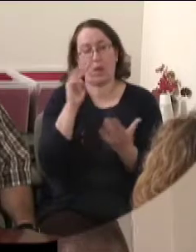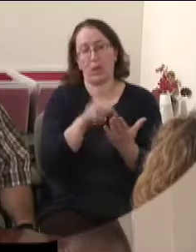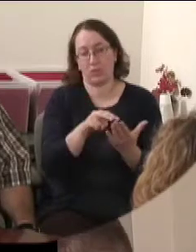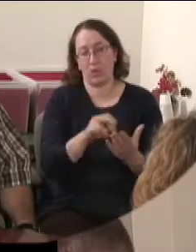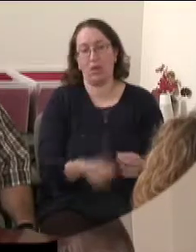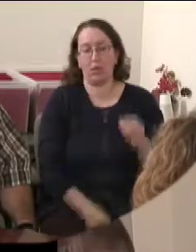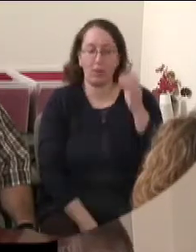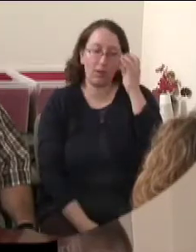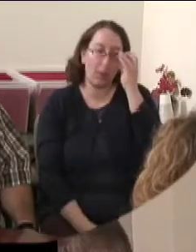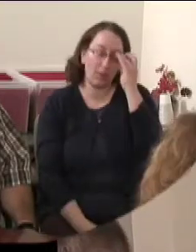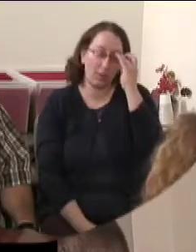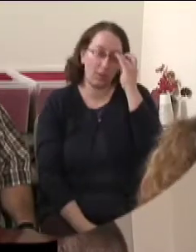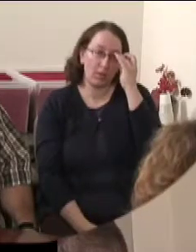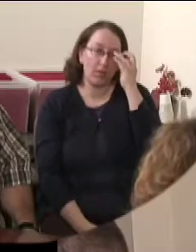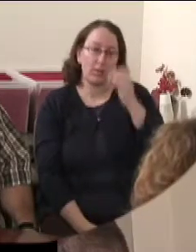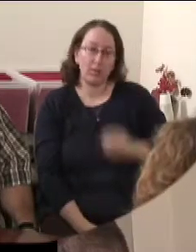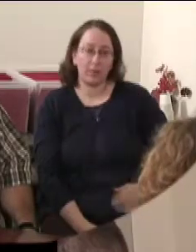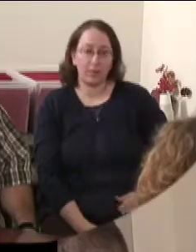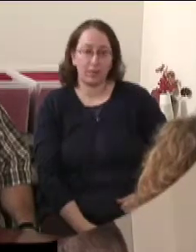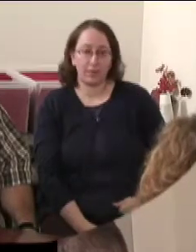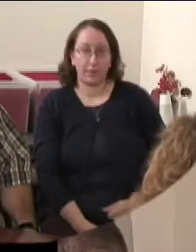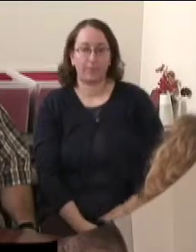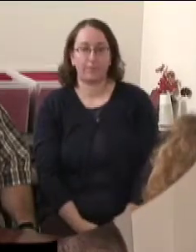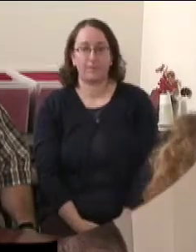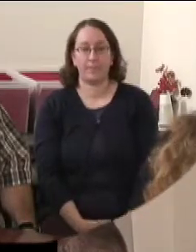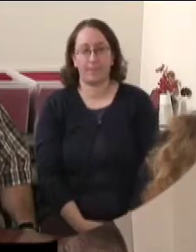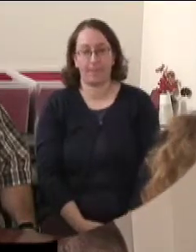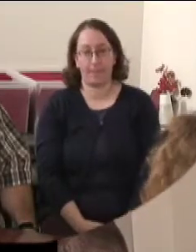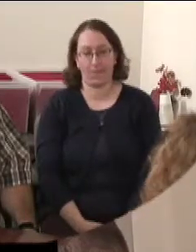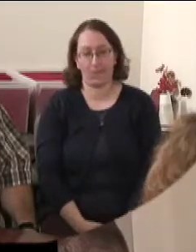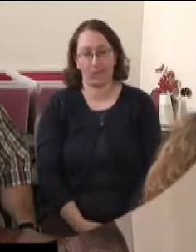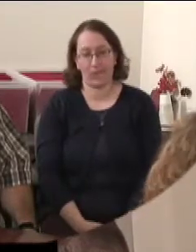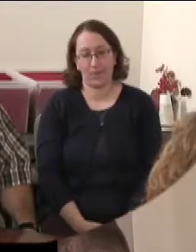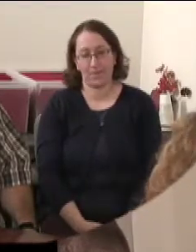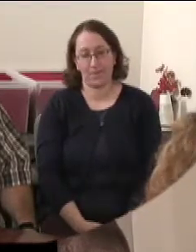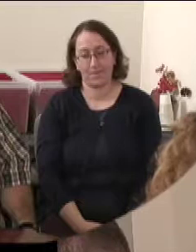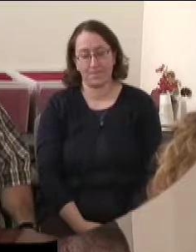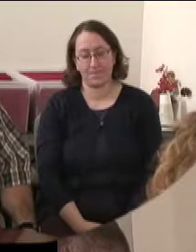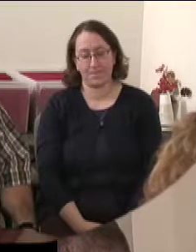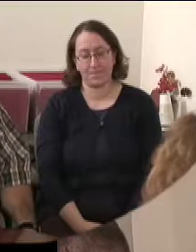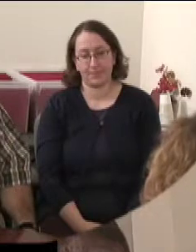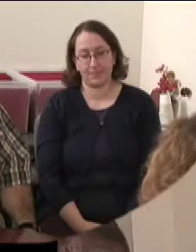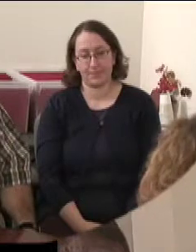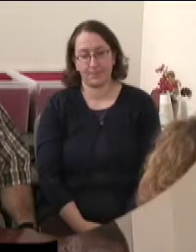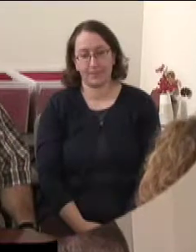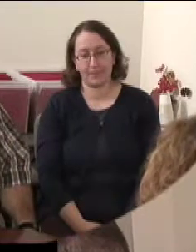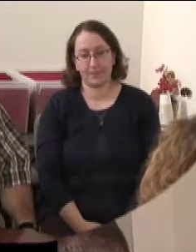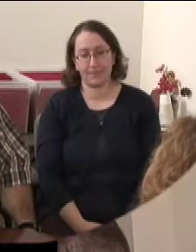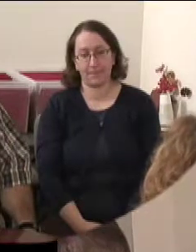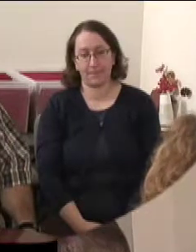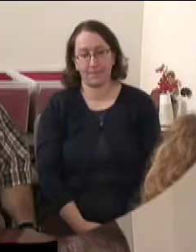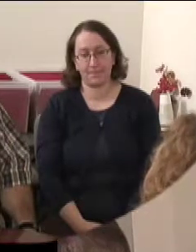Kelly: Have you looked at other websites, DWS websites,